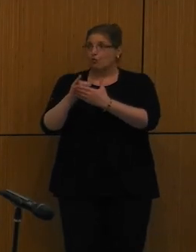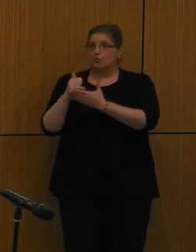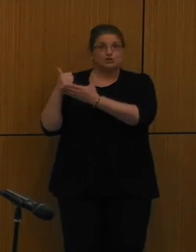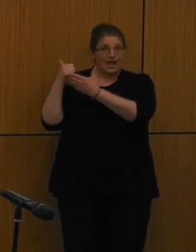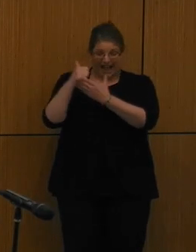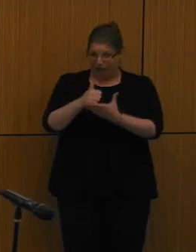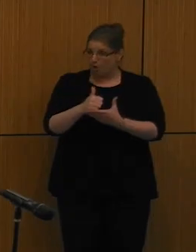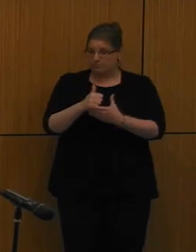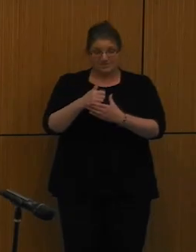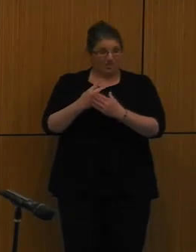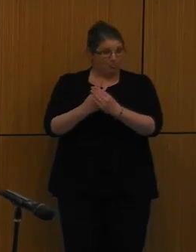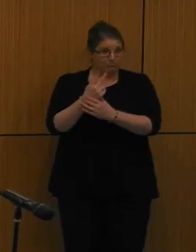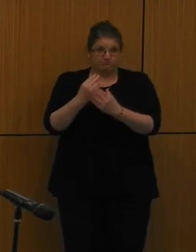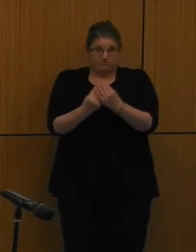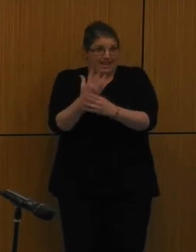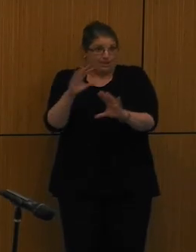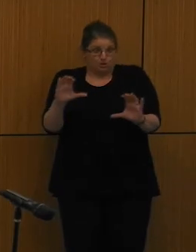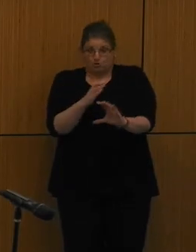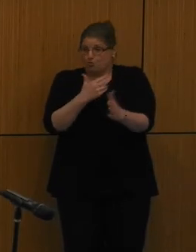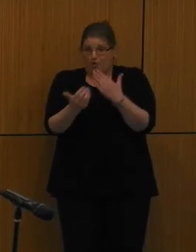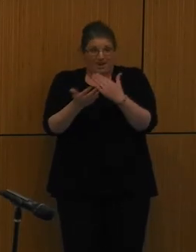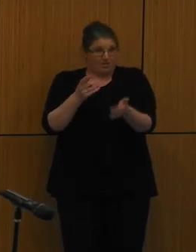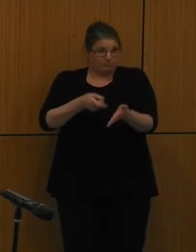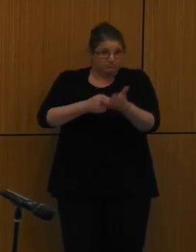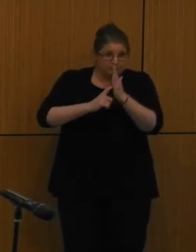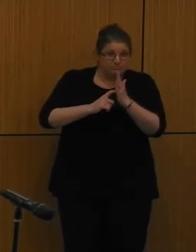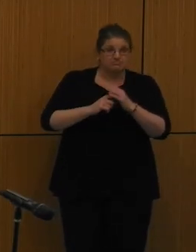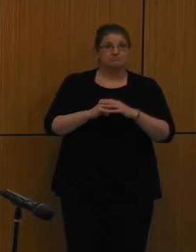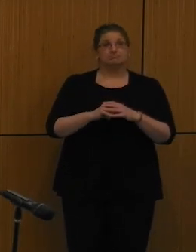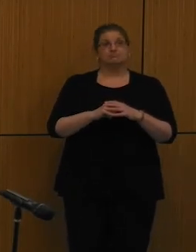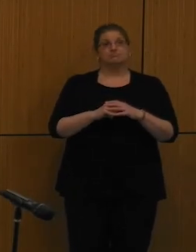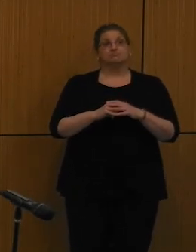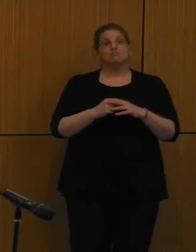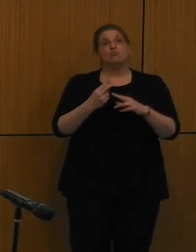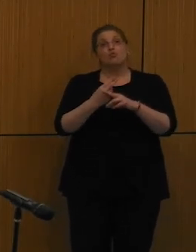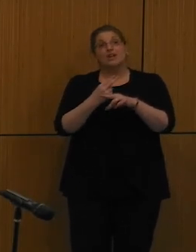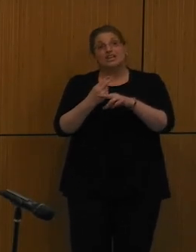And we use not just microscopy, but we also use other methods